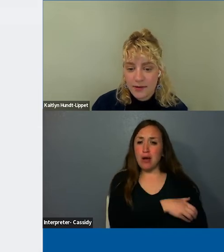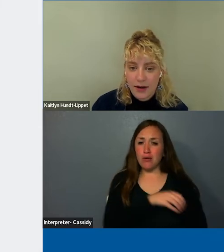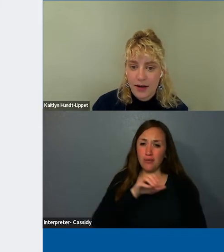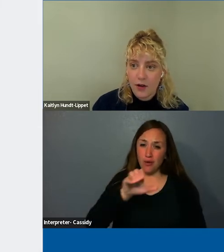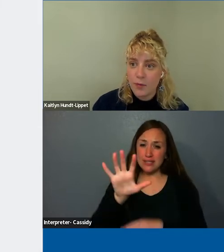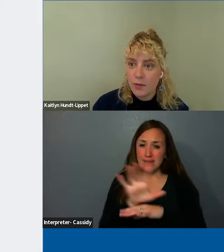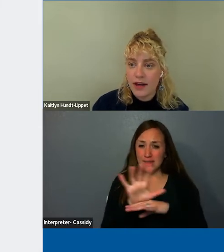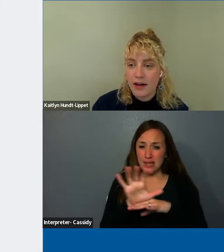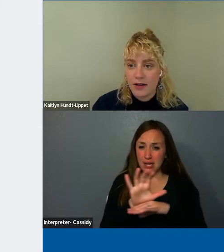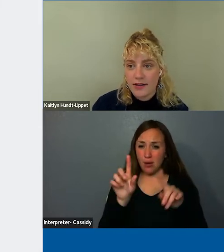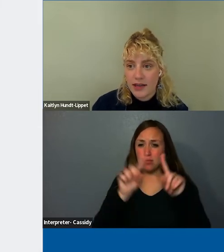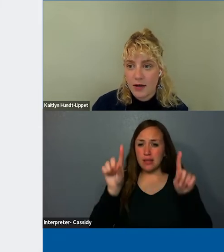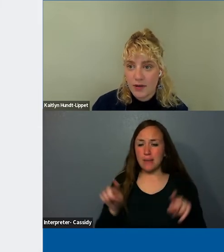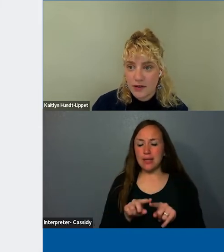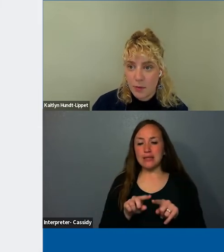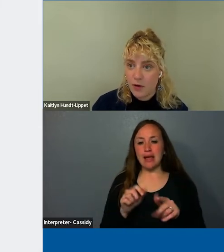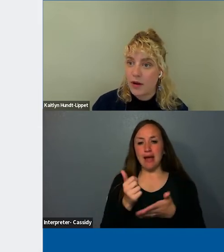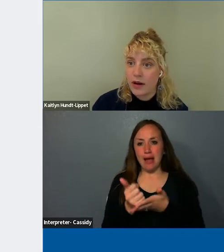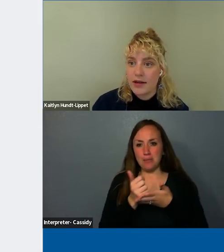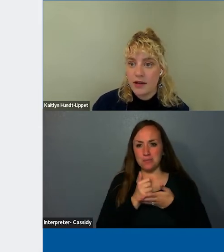It's a very human way to understand what's both going on